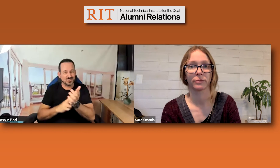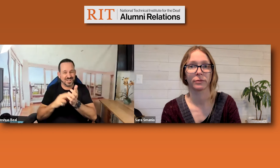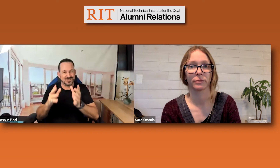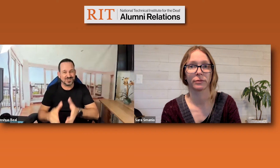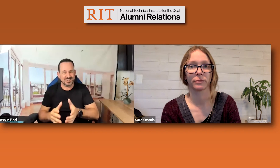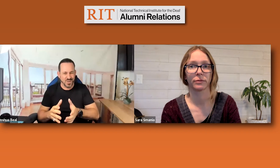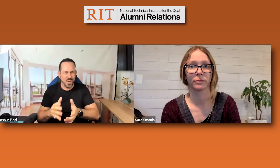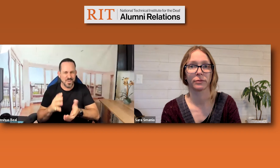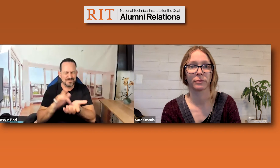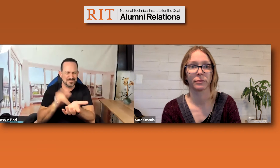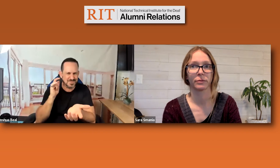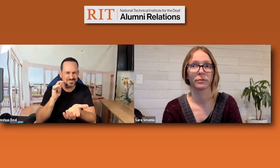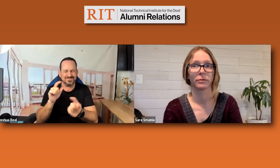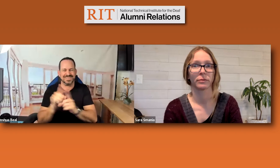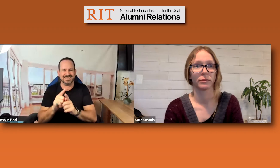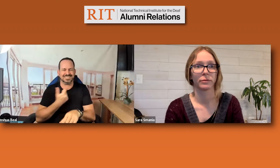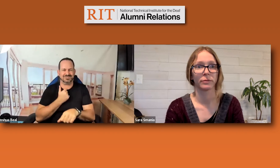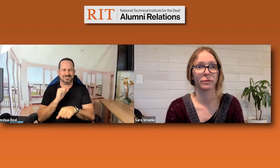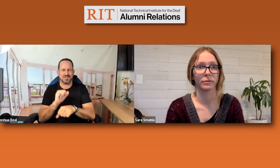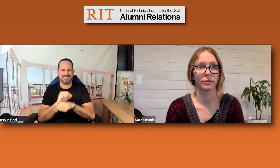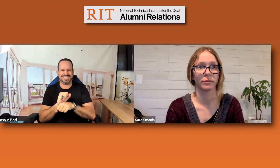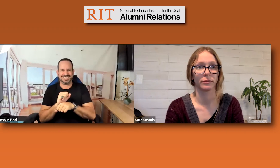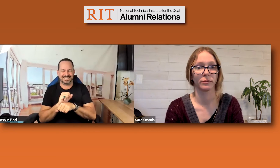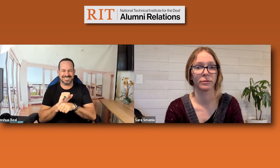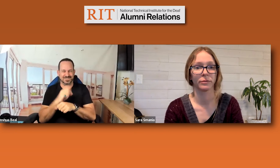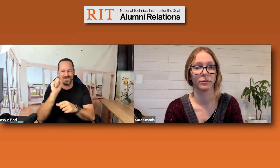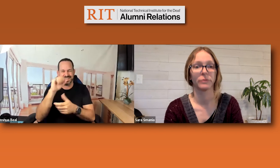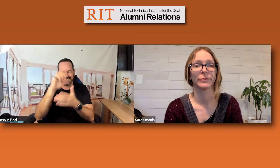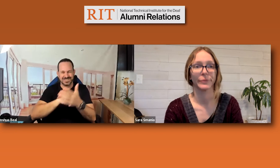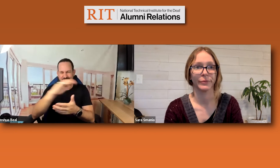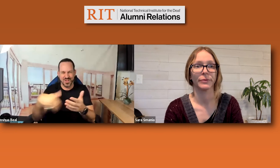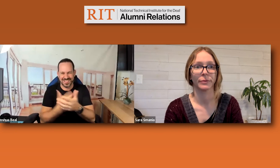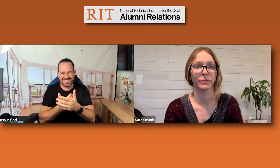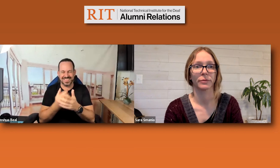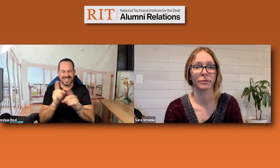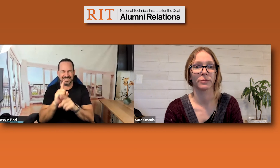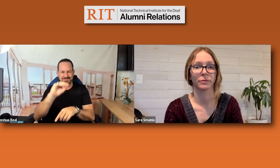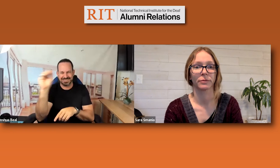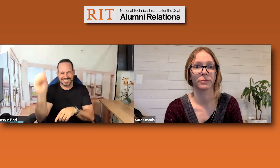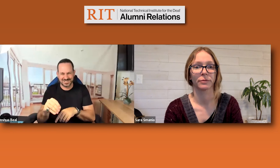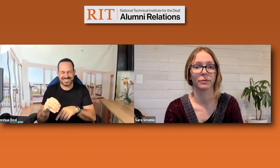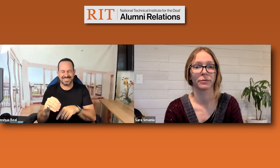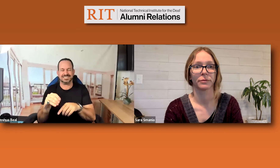A lot of people tried to take advantage of that. I know that I can deduct some of my home expenses